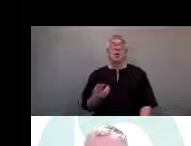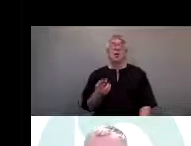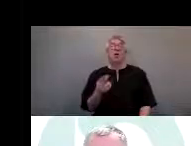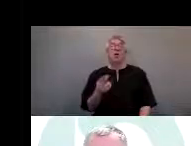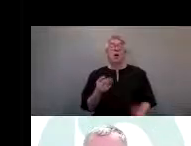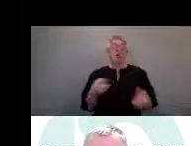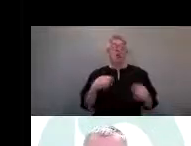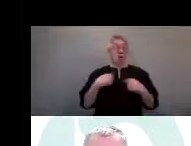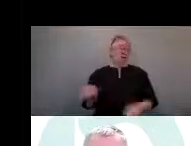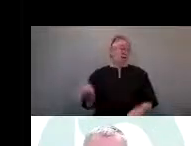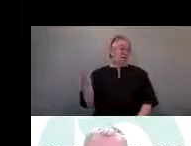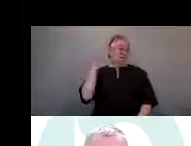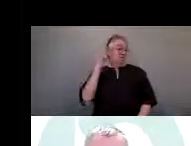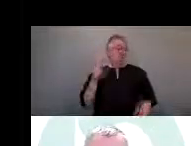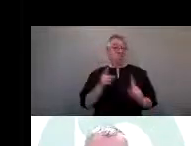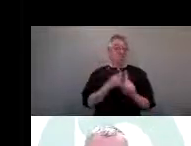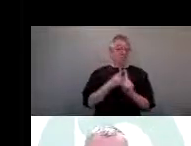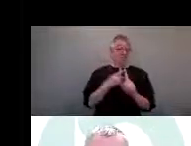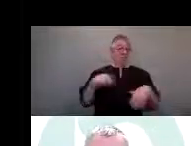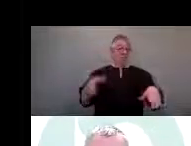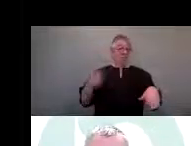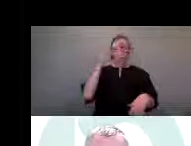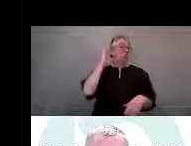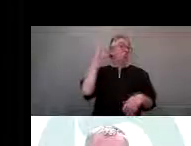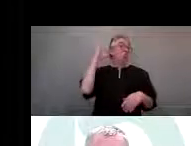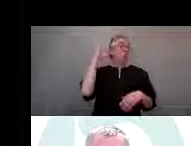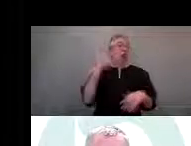, I will mention phases of